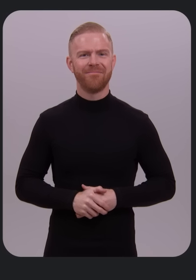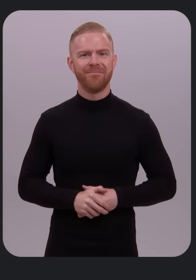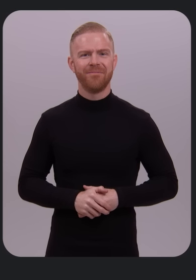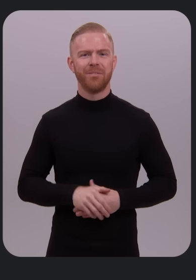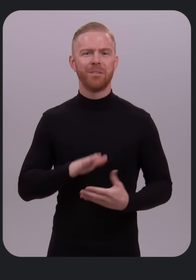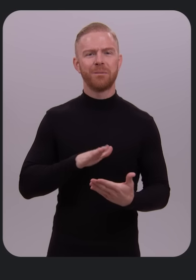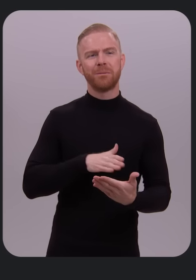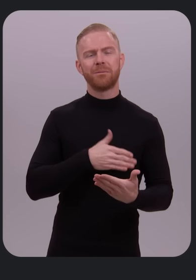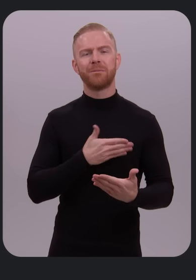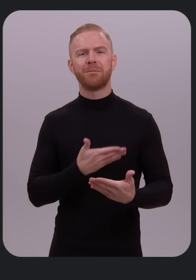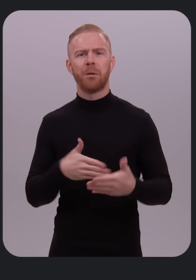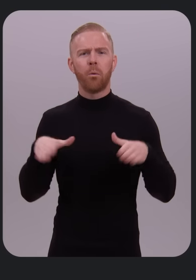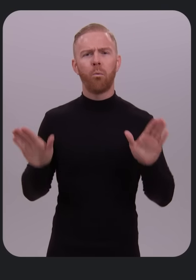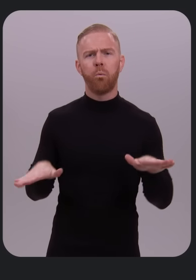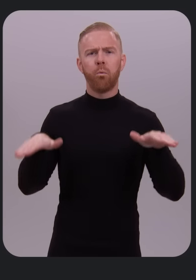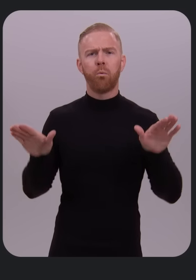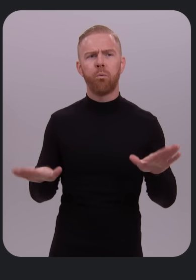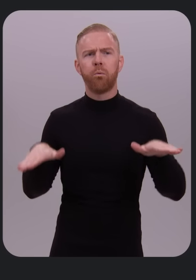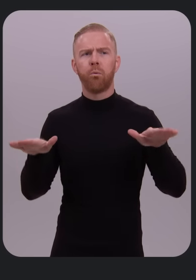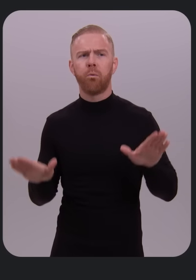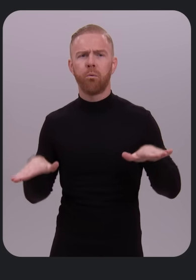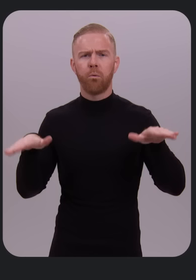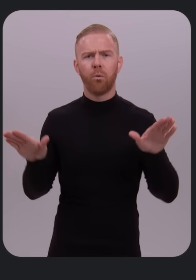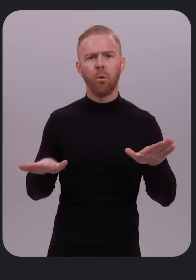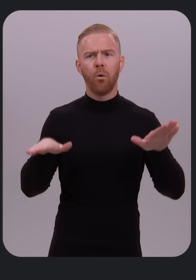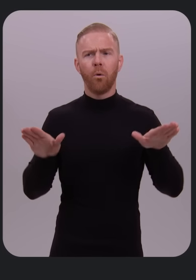[WINGS FLAPPING]